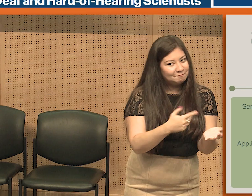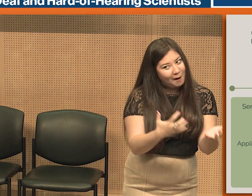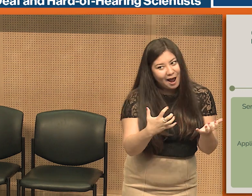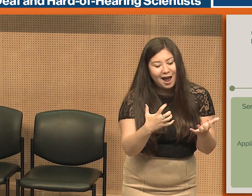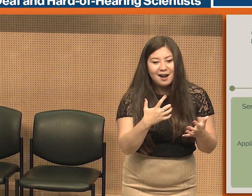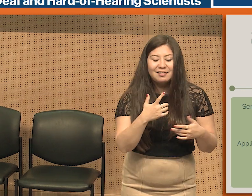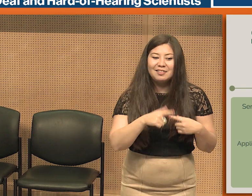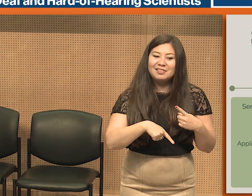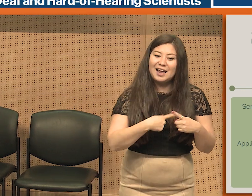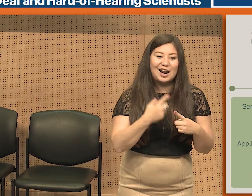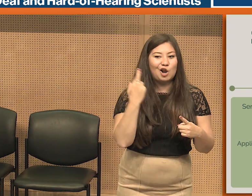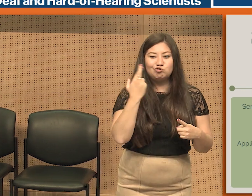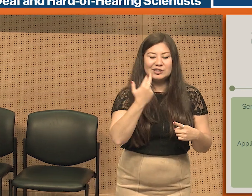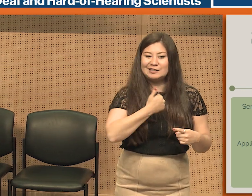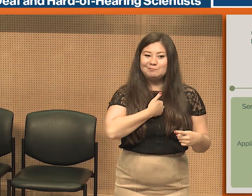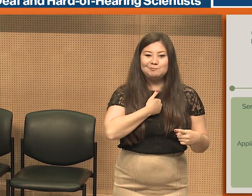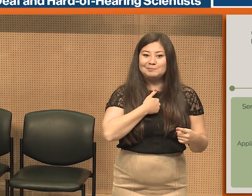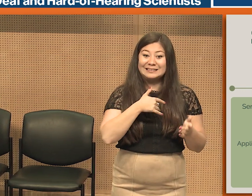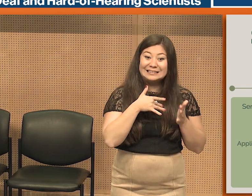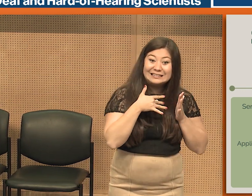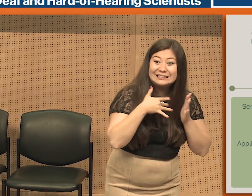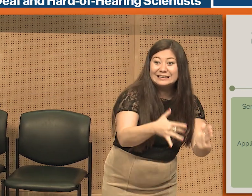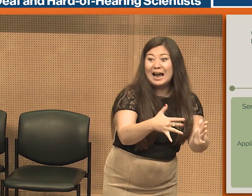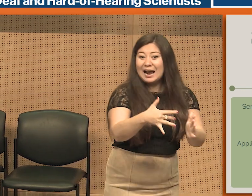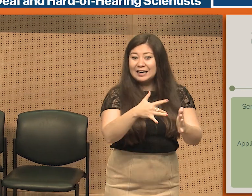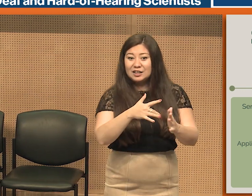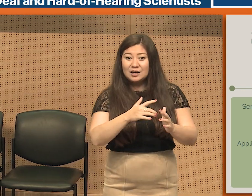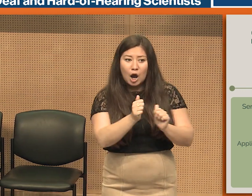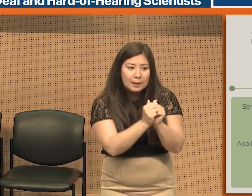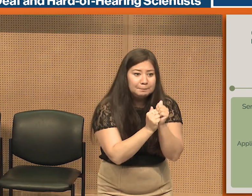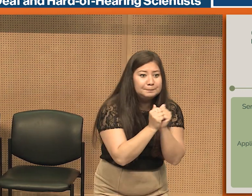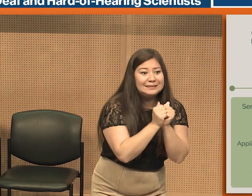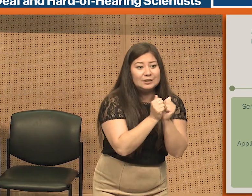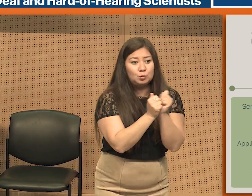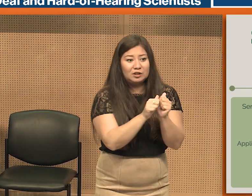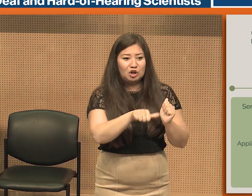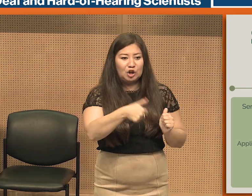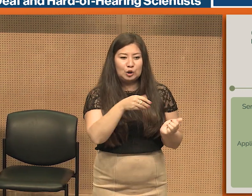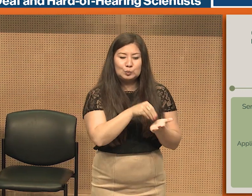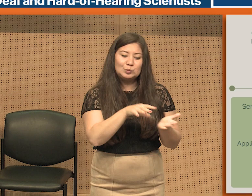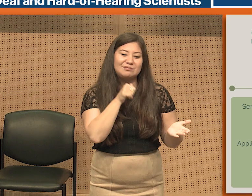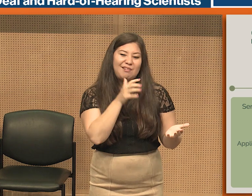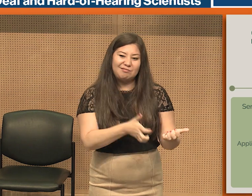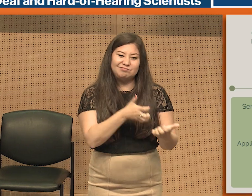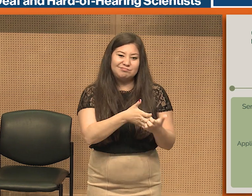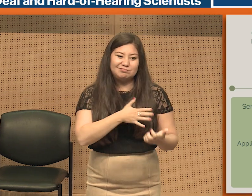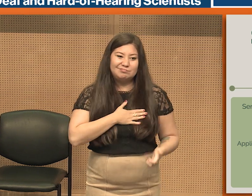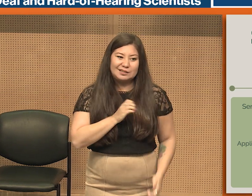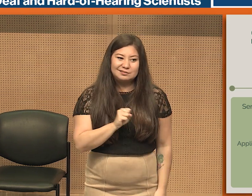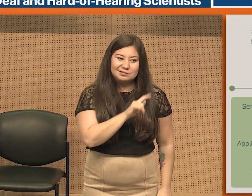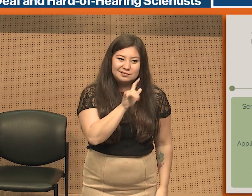and then I realized that competing with other students in that field